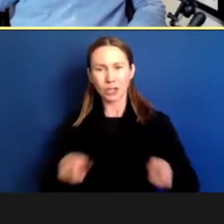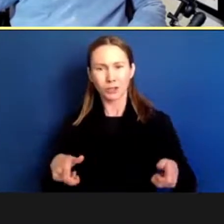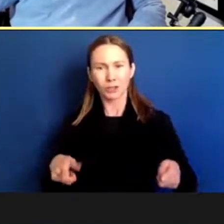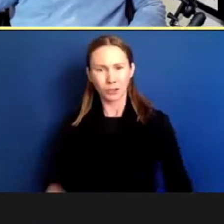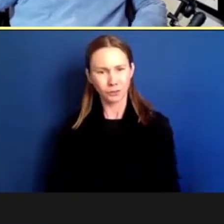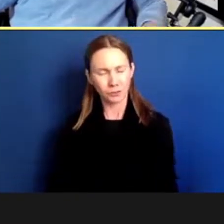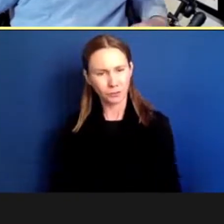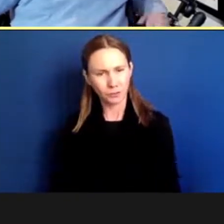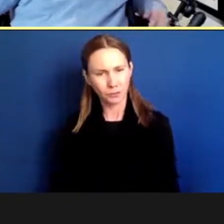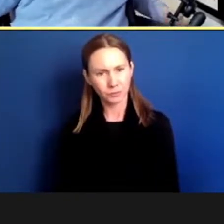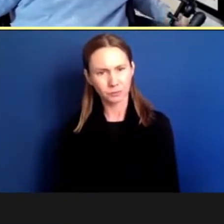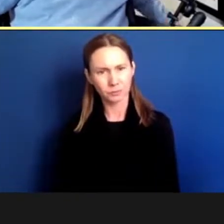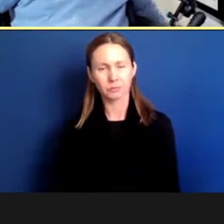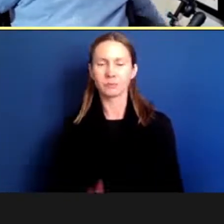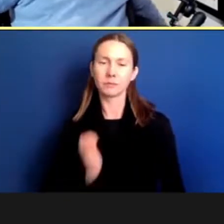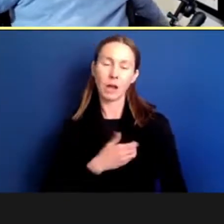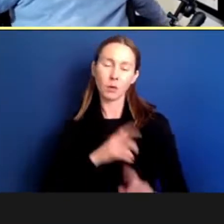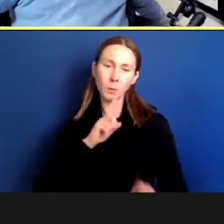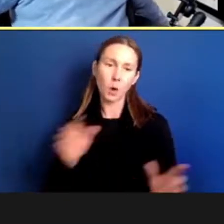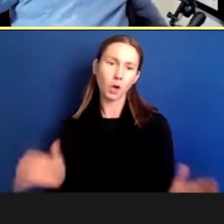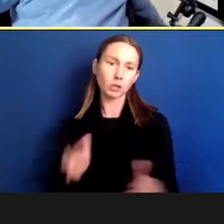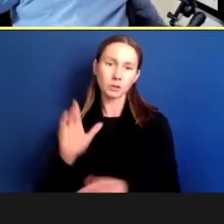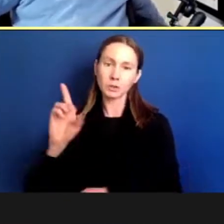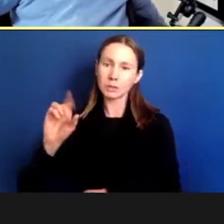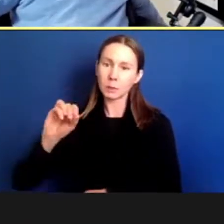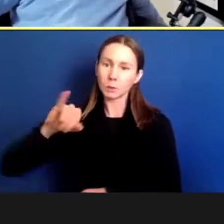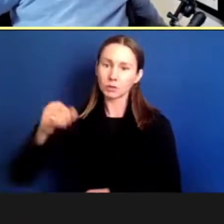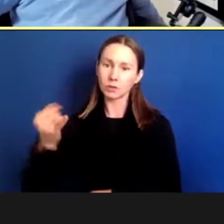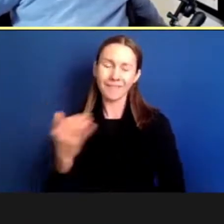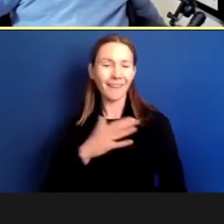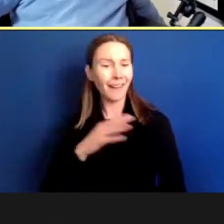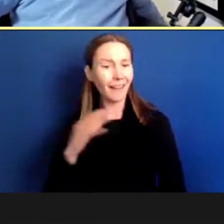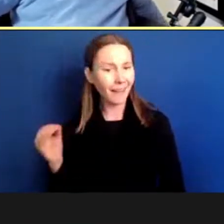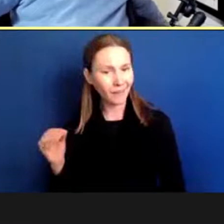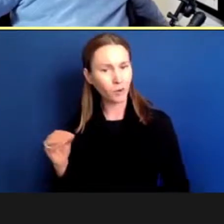Our report urges the Department of Justice and the Department of Health and Human Services’